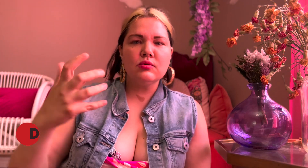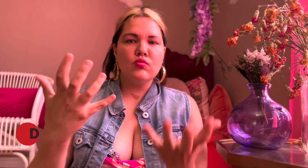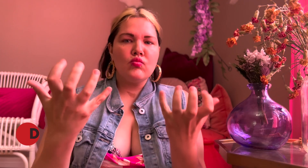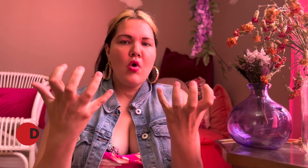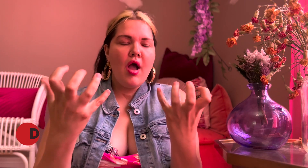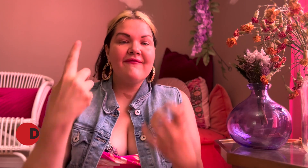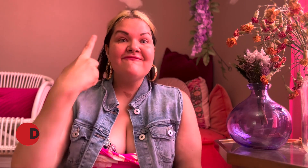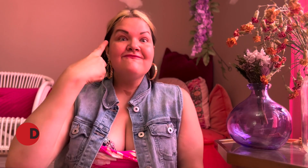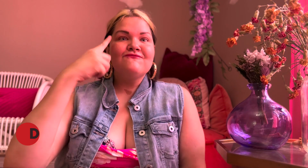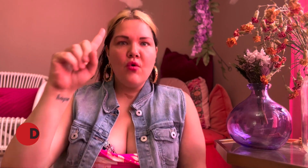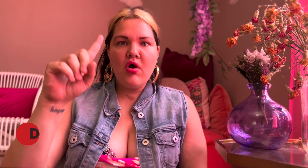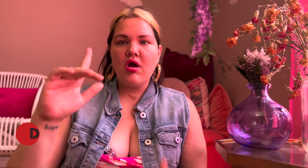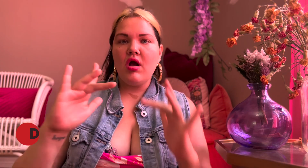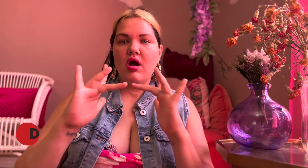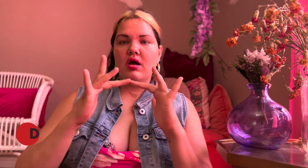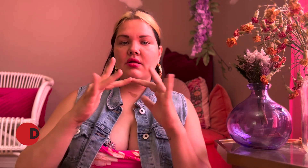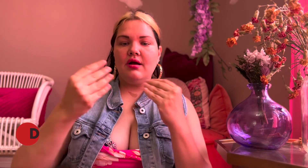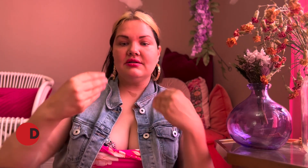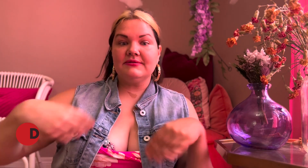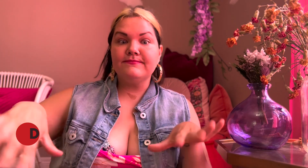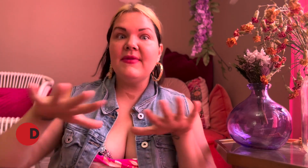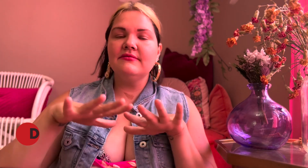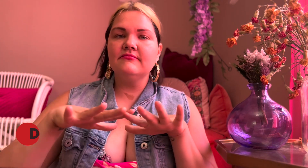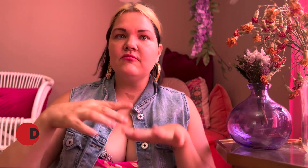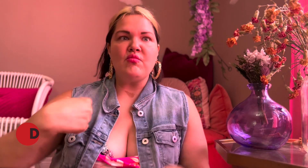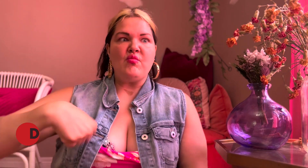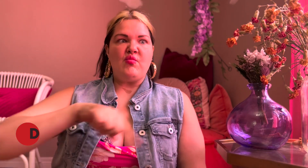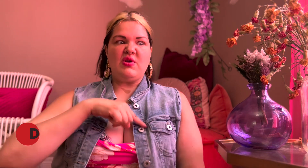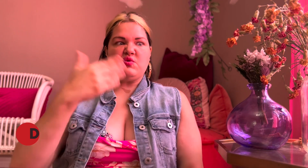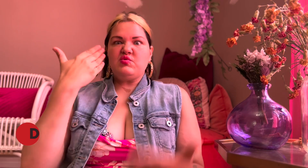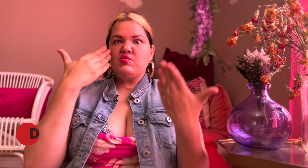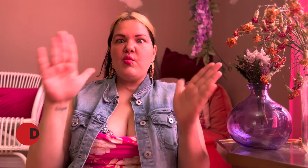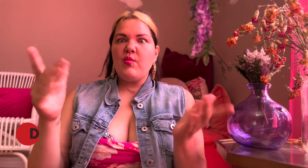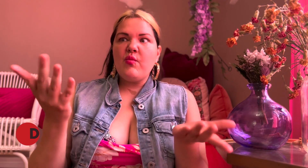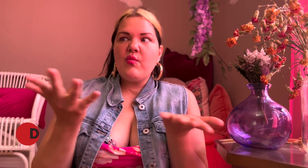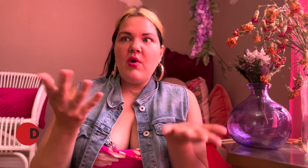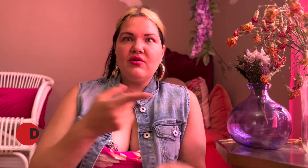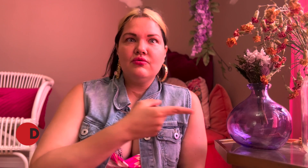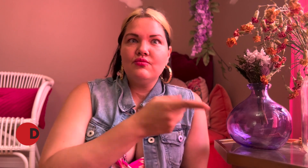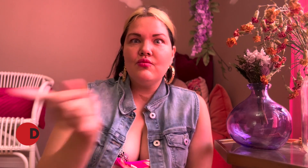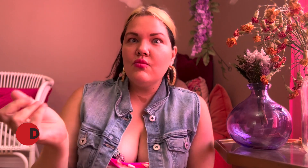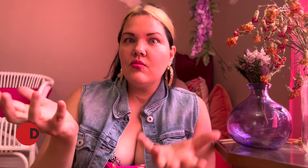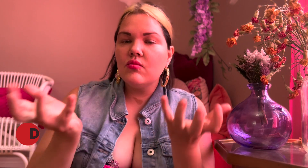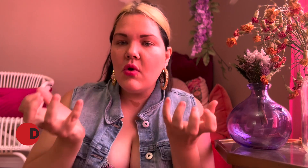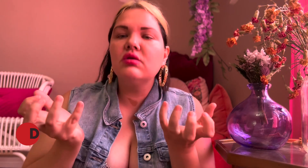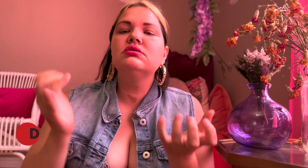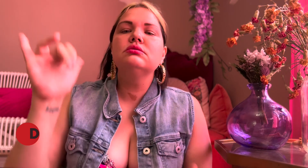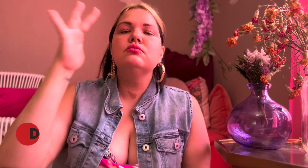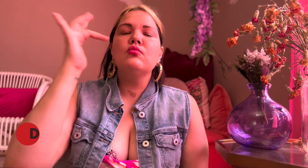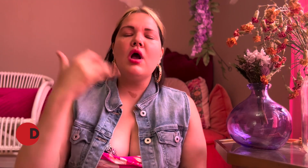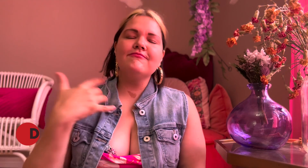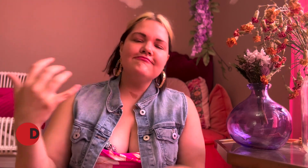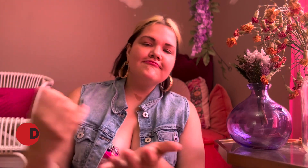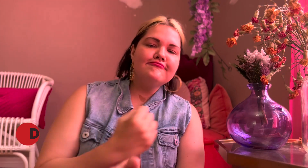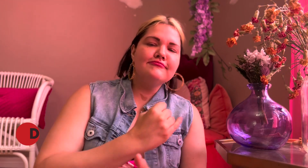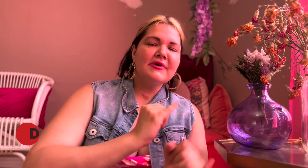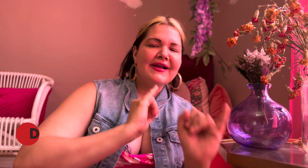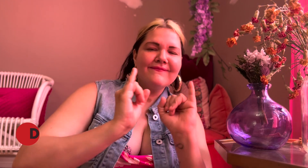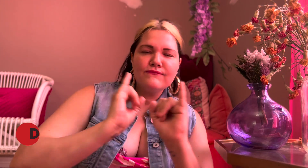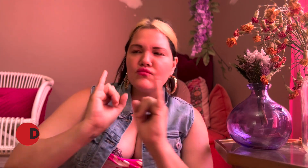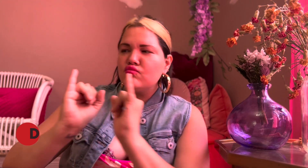We don’t know what you want that’s why we’re trying to reach